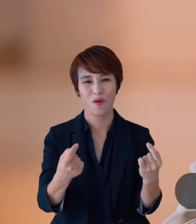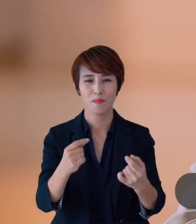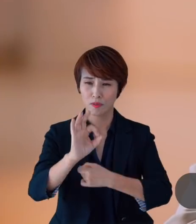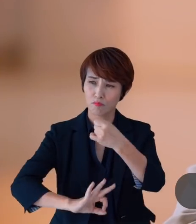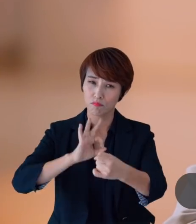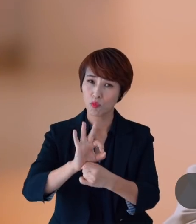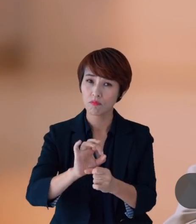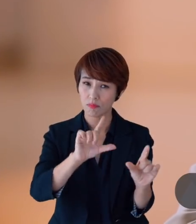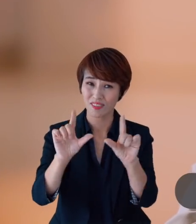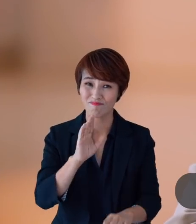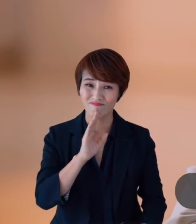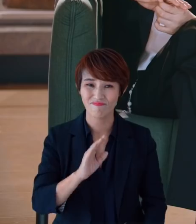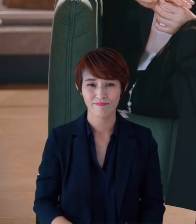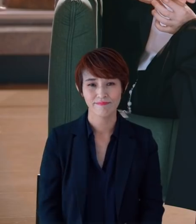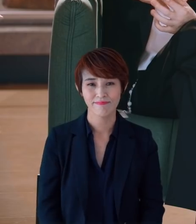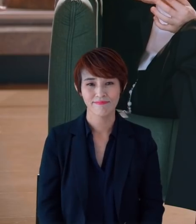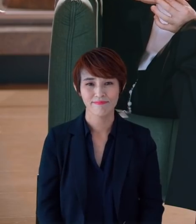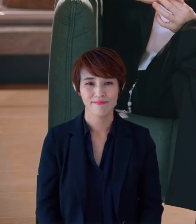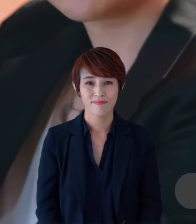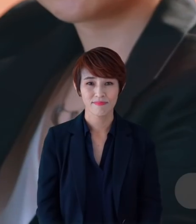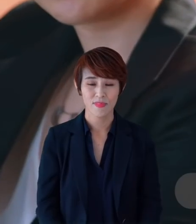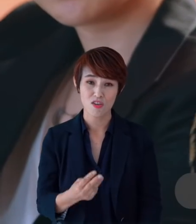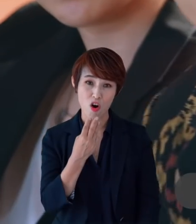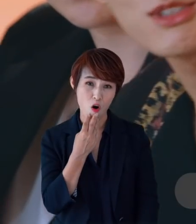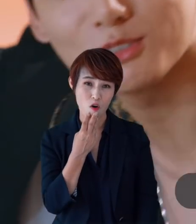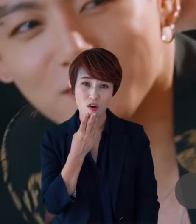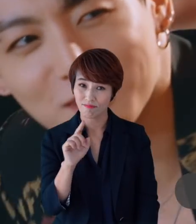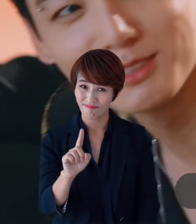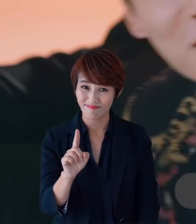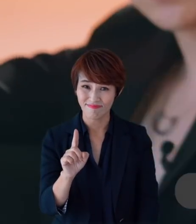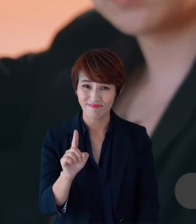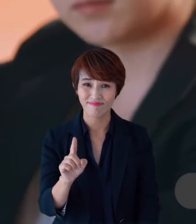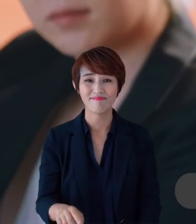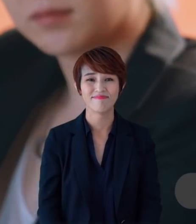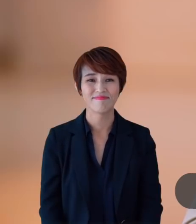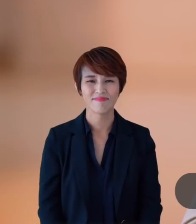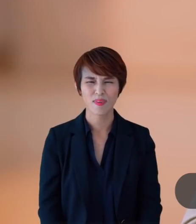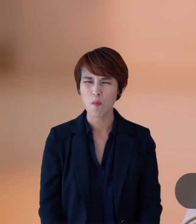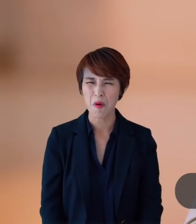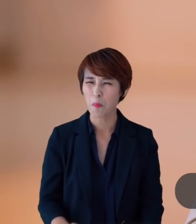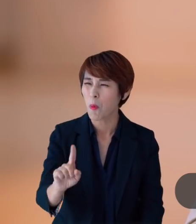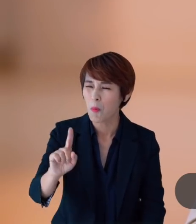Since we have lived here for over 10 years. Jung Kook: Seoul is... A city with BTS?